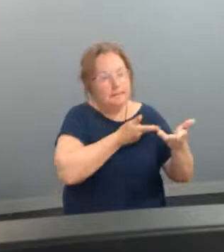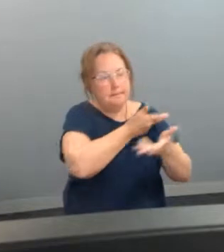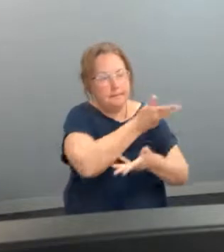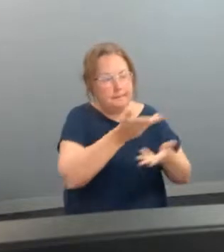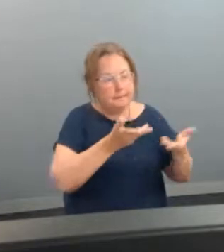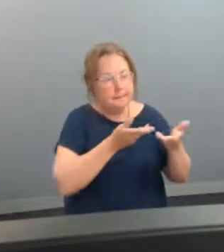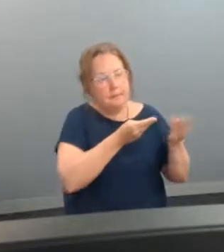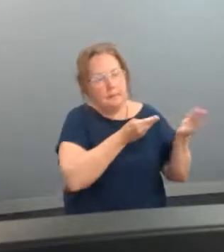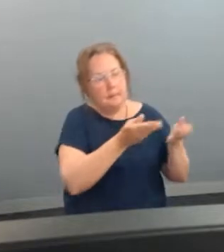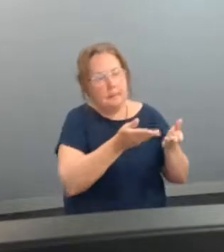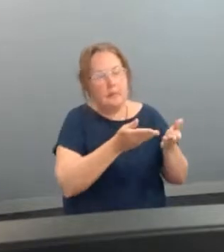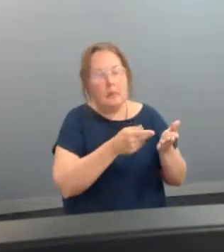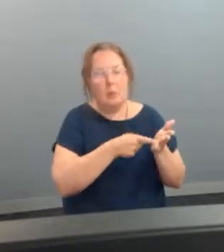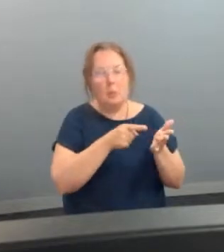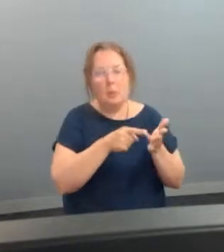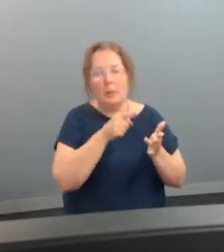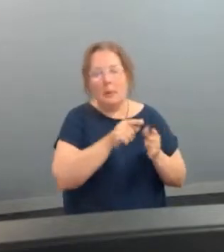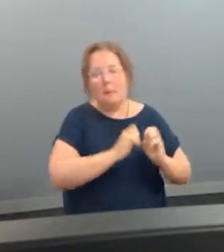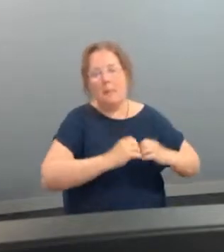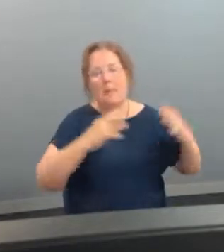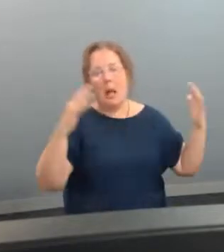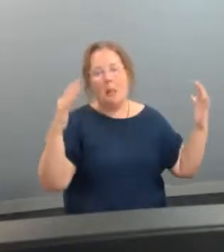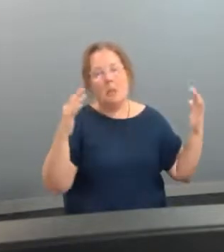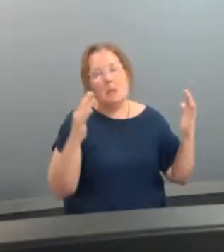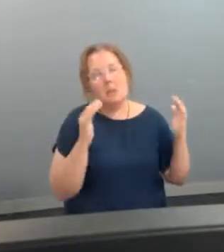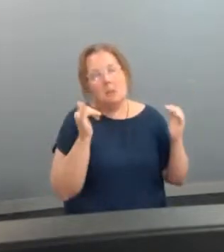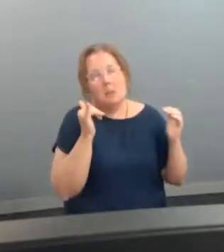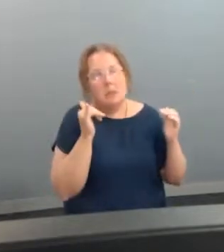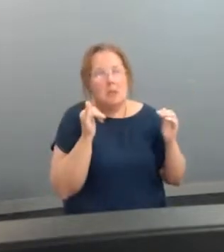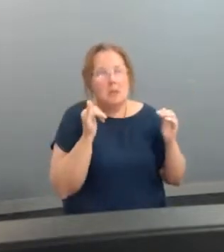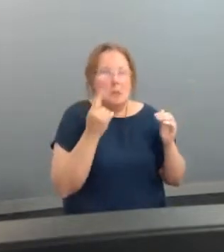legislative change is looking to come to the